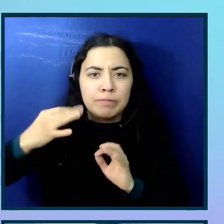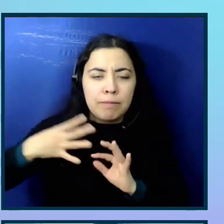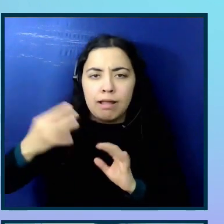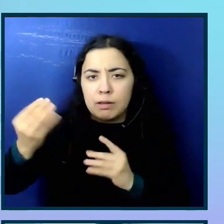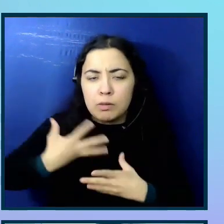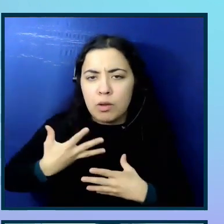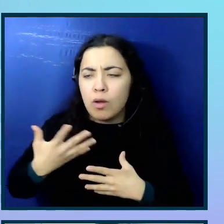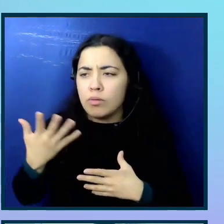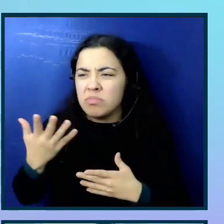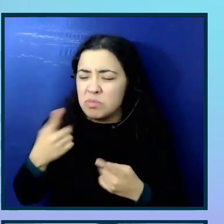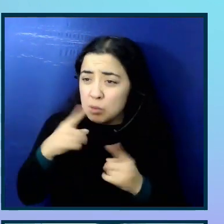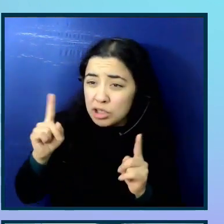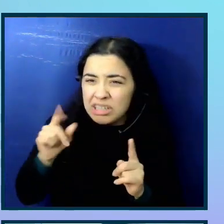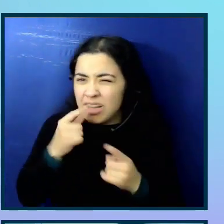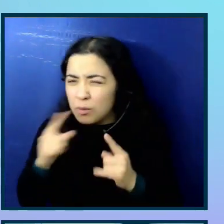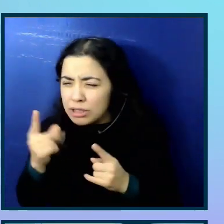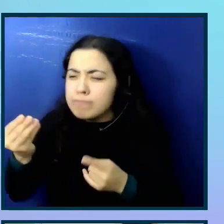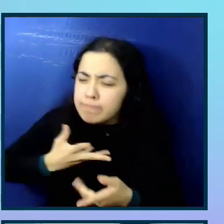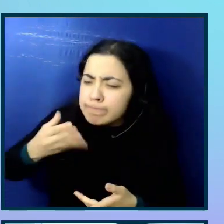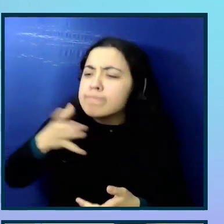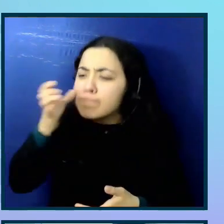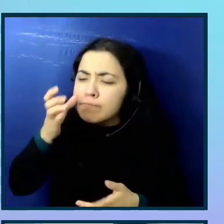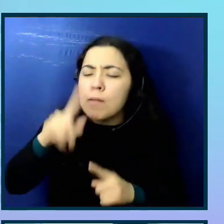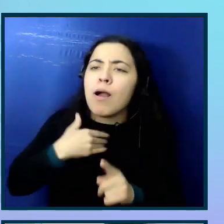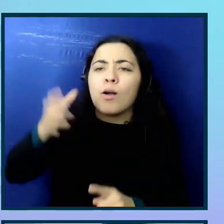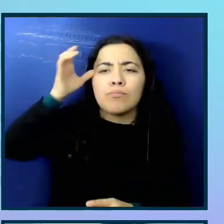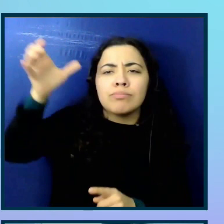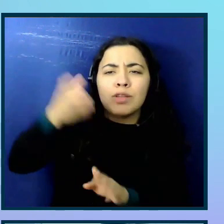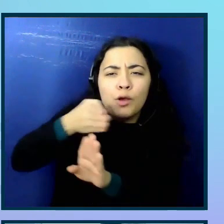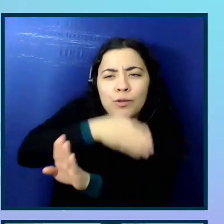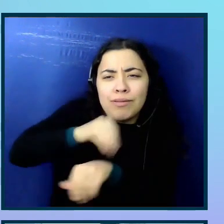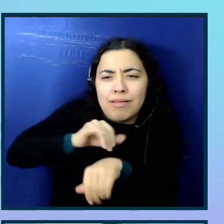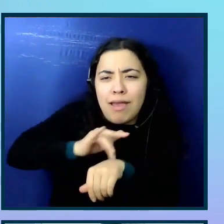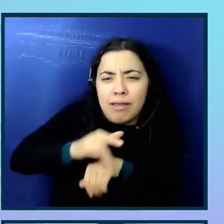about our early app concepts that we are working on. And specifically,